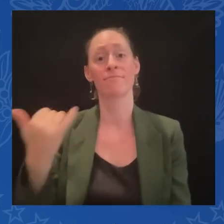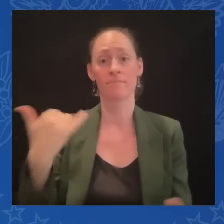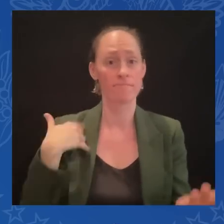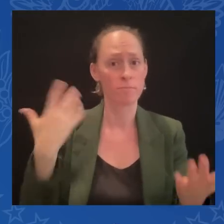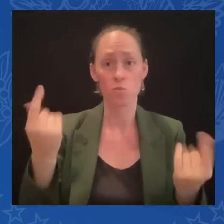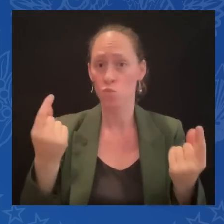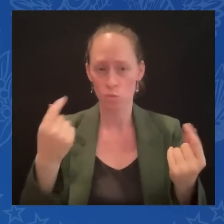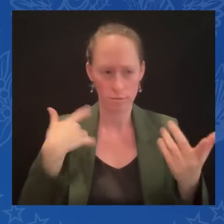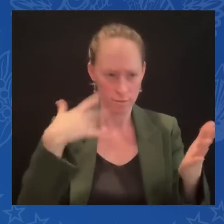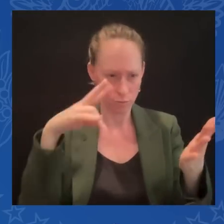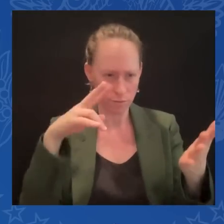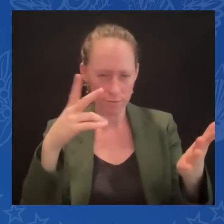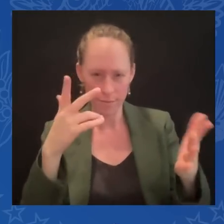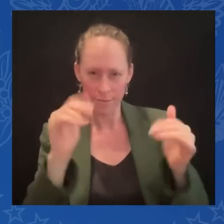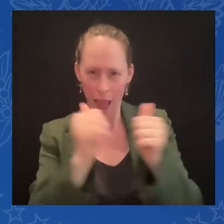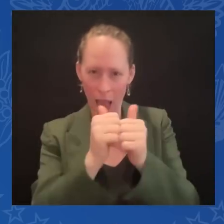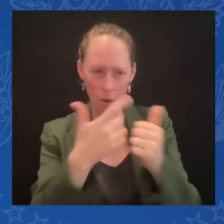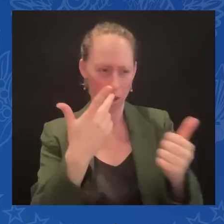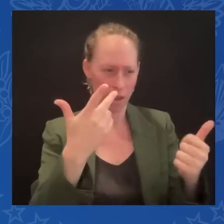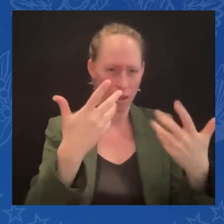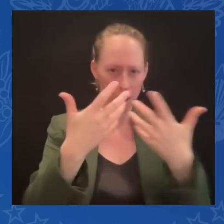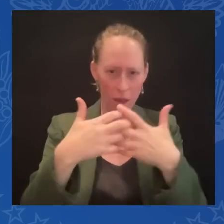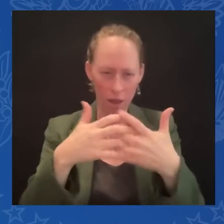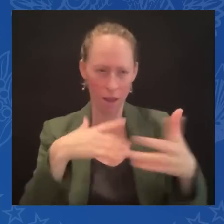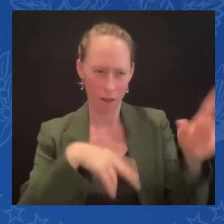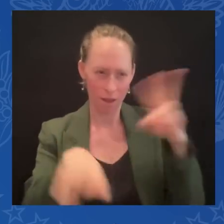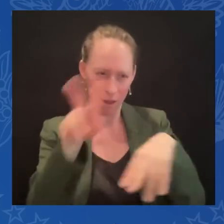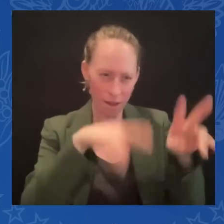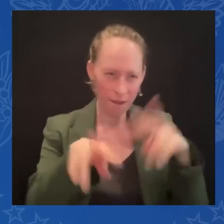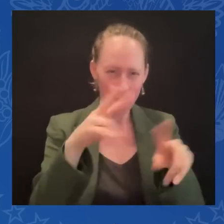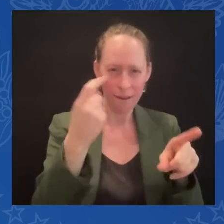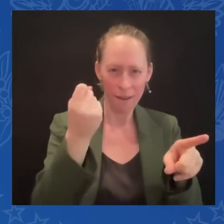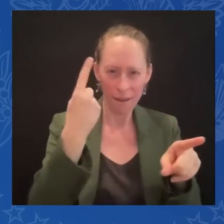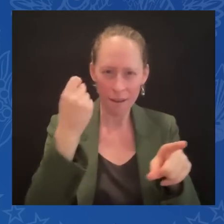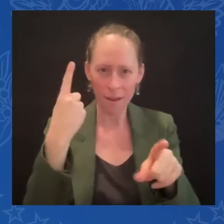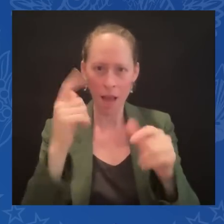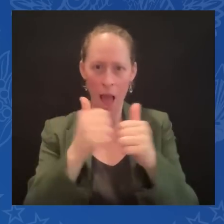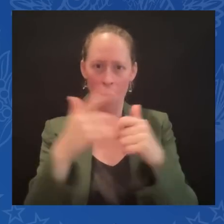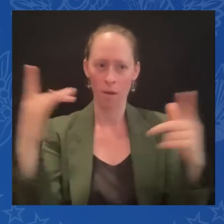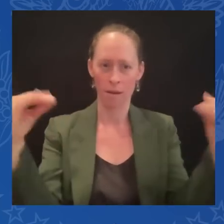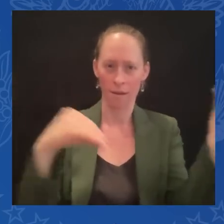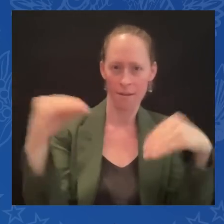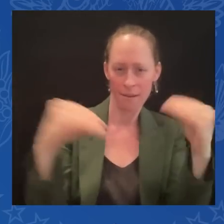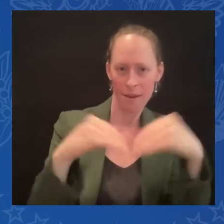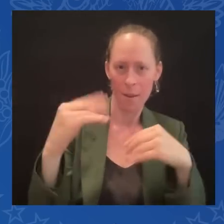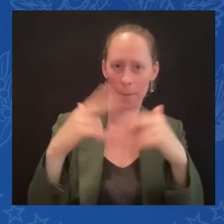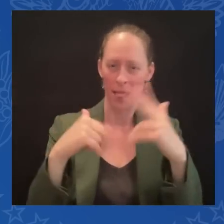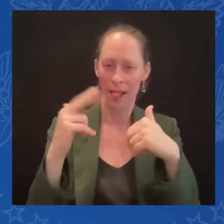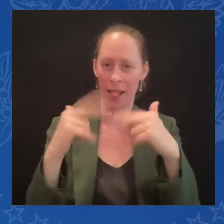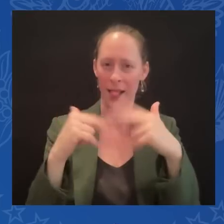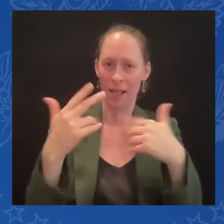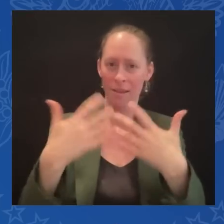and improve my communication skills. With the new in phase production line, I am focused on ramping up production.